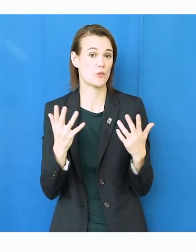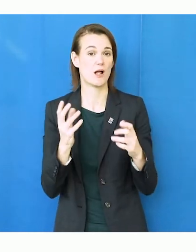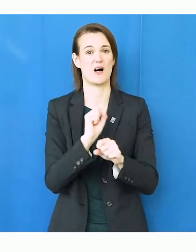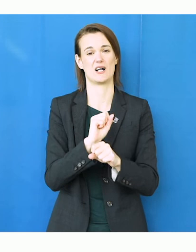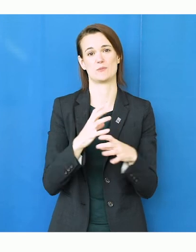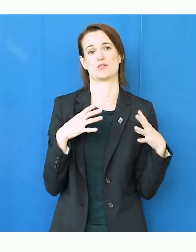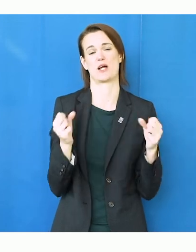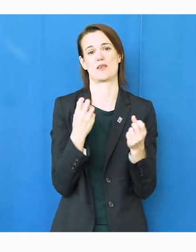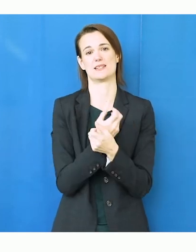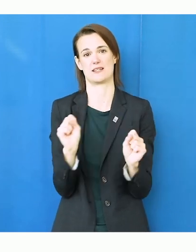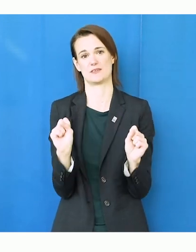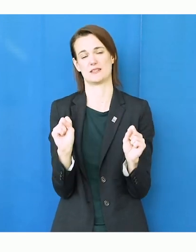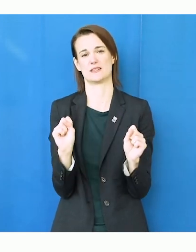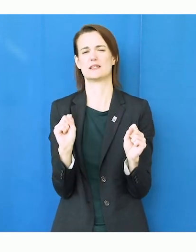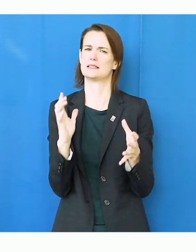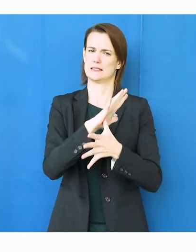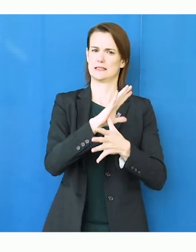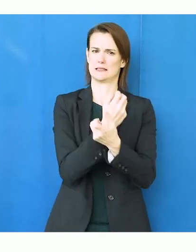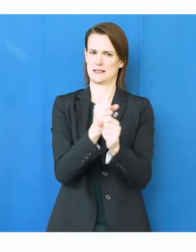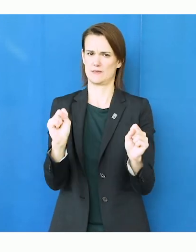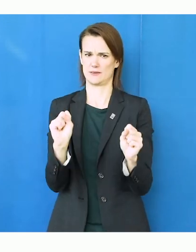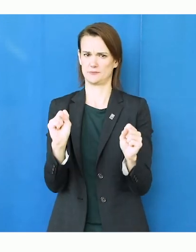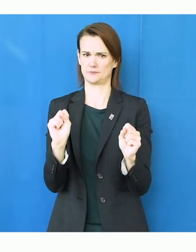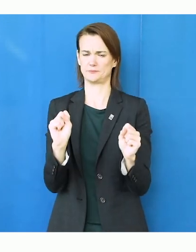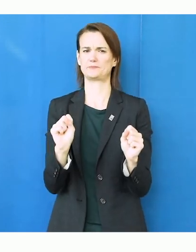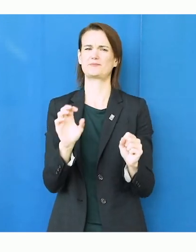To all my fellow graduates, workplace tragedies are real.